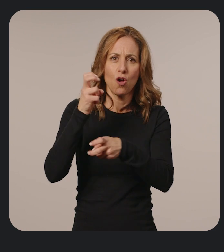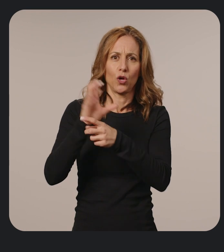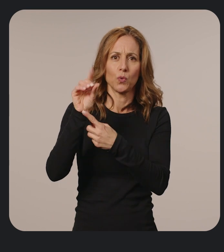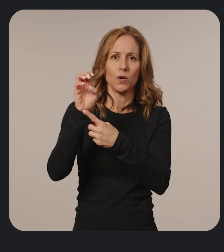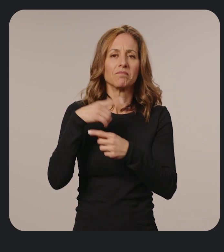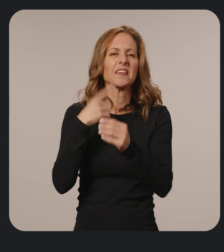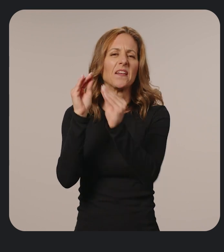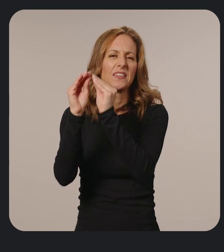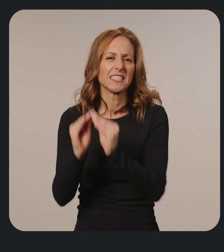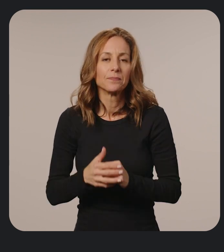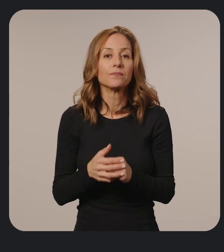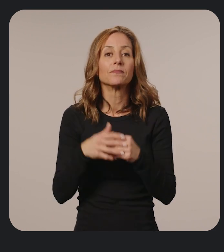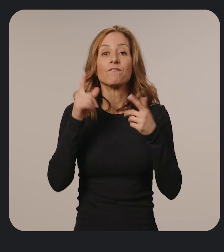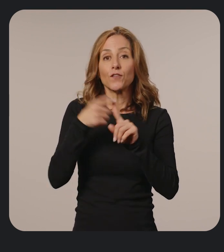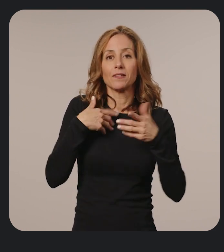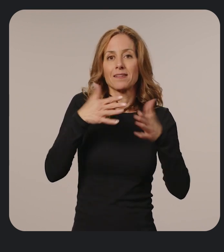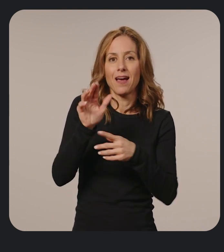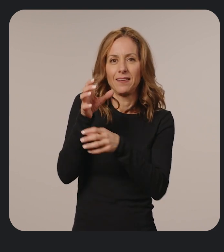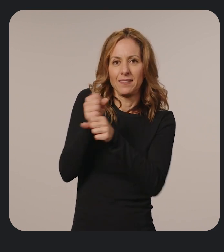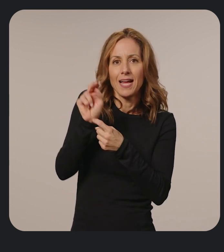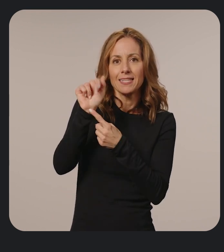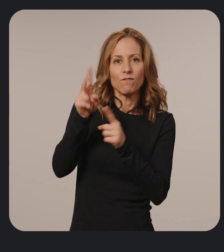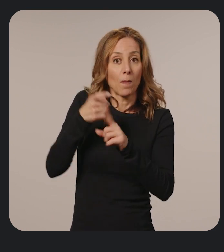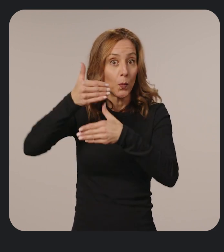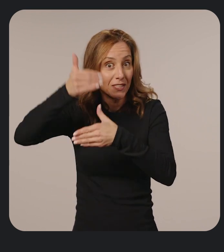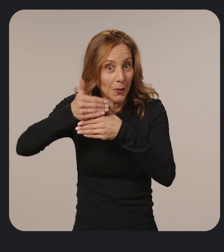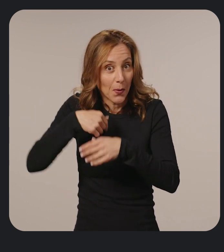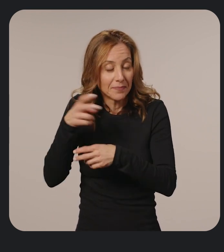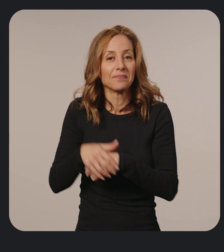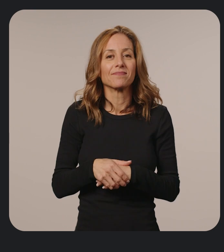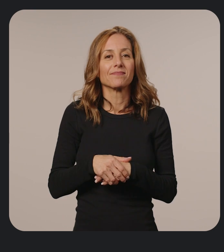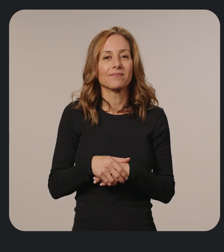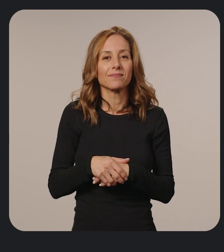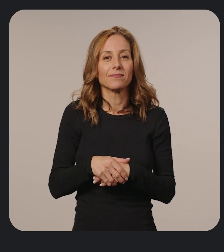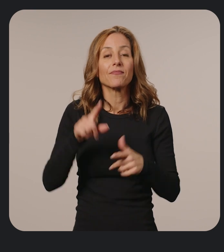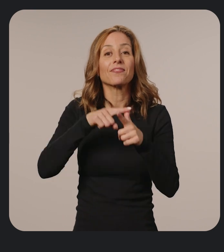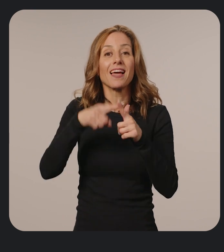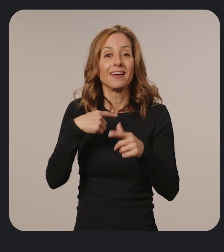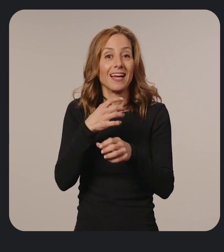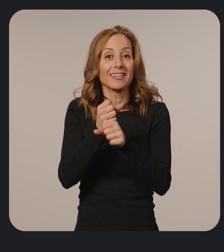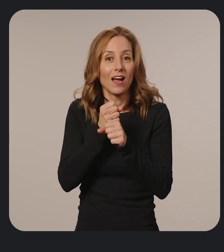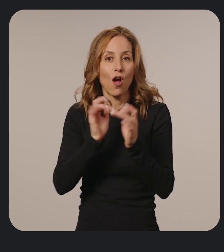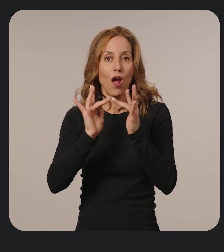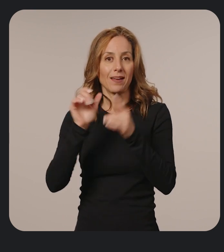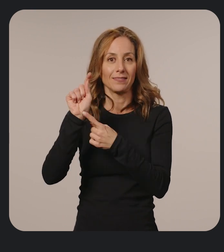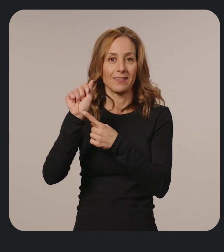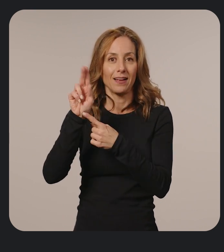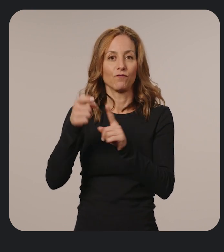Currently, the values are hardcoded, but let's fix that. First, we'll get the navigator from the window,